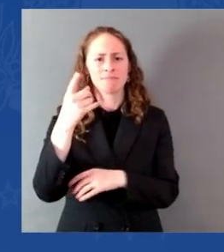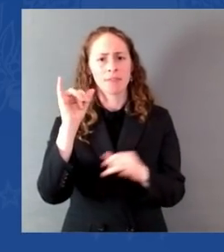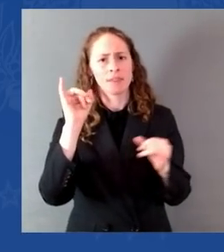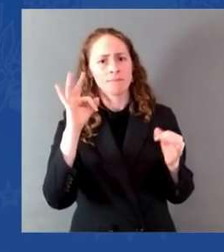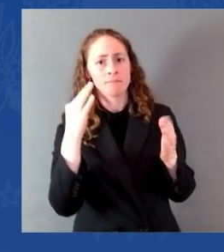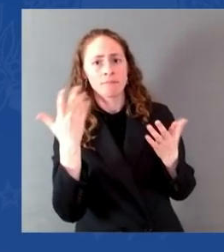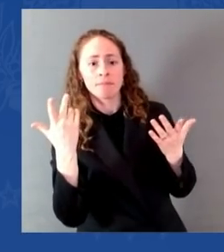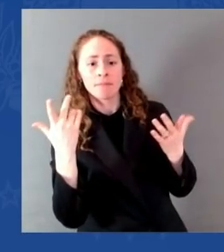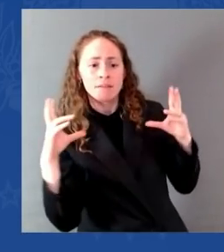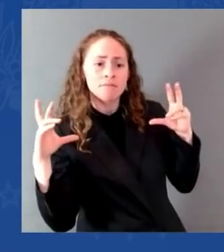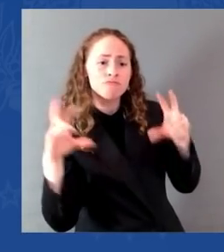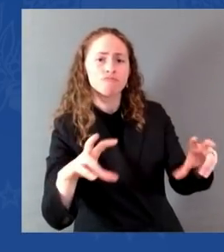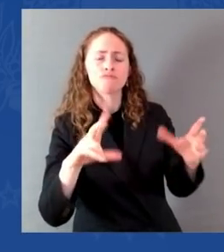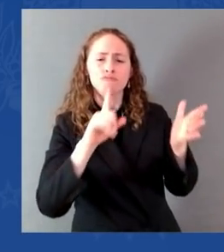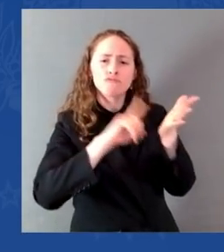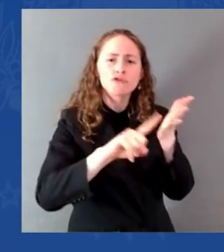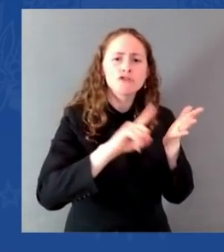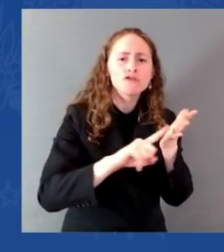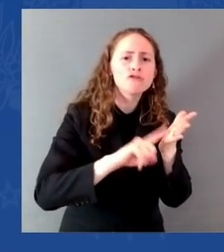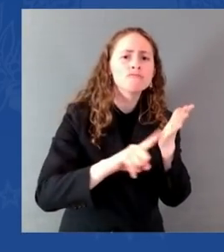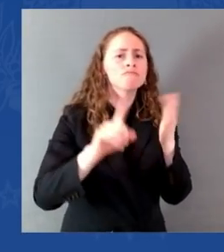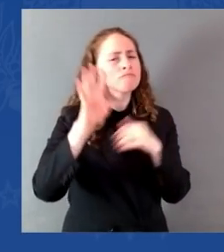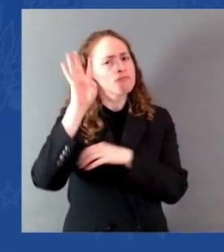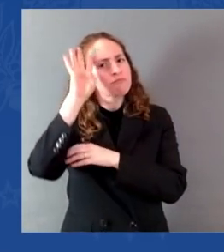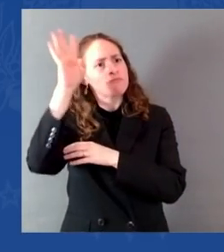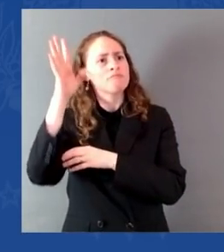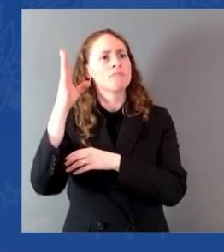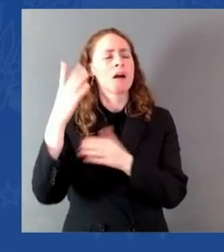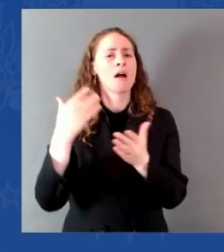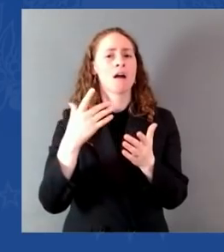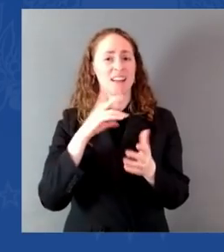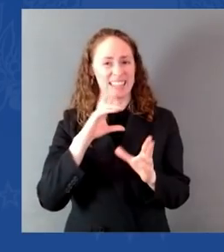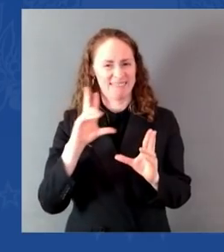That'll make sure parents of the 200,000 children in America